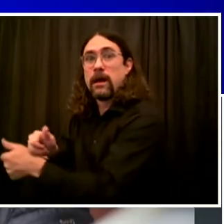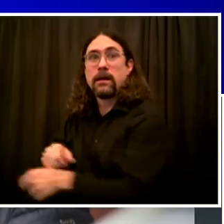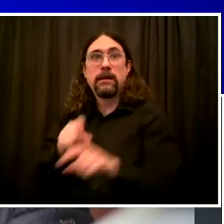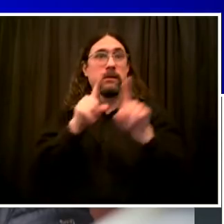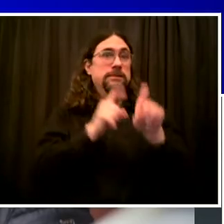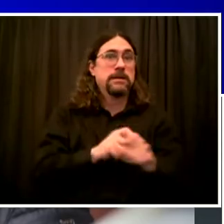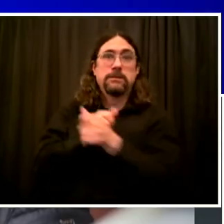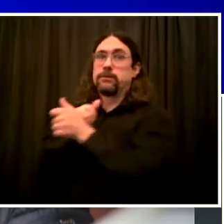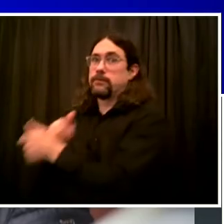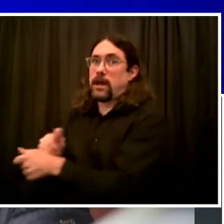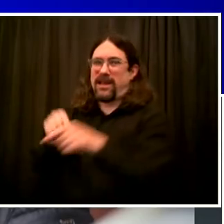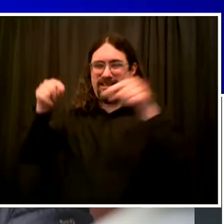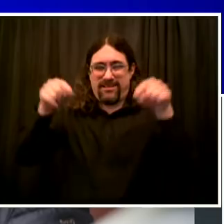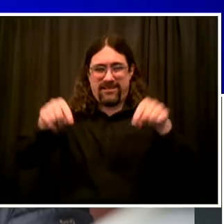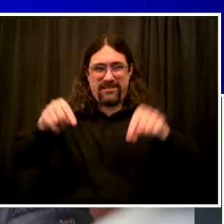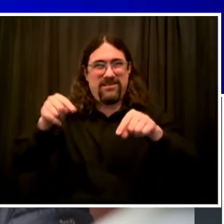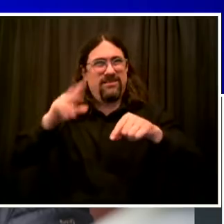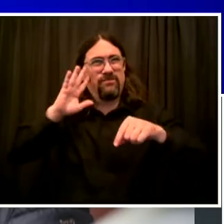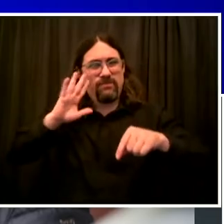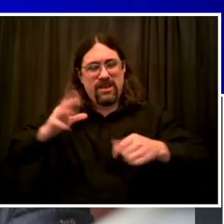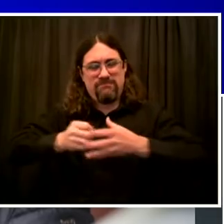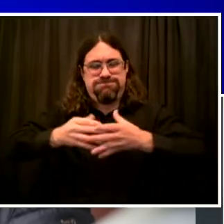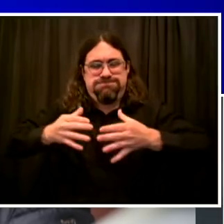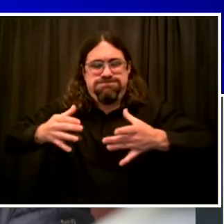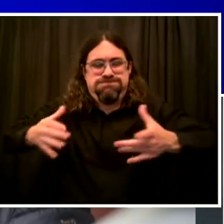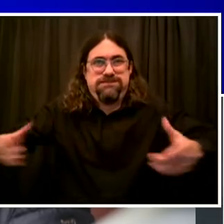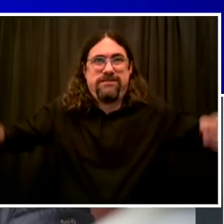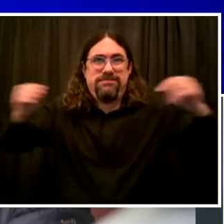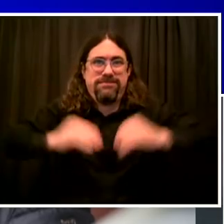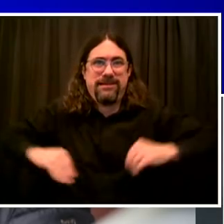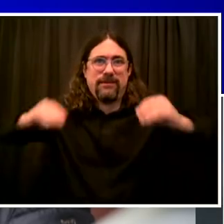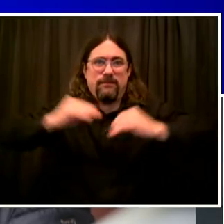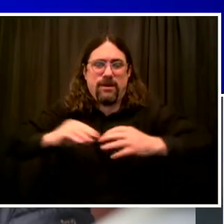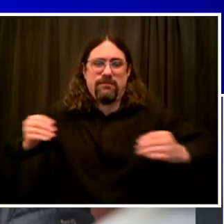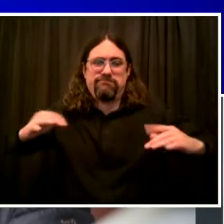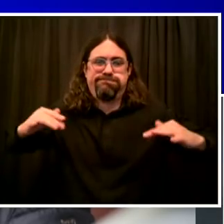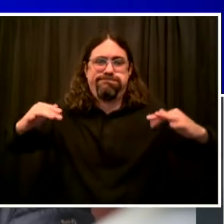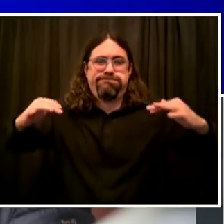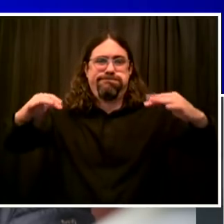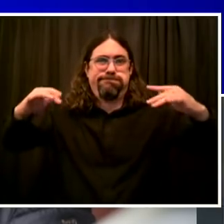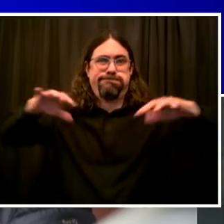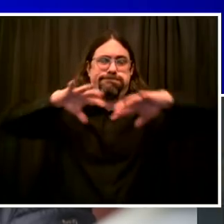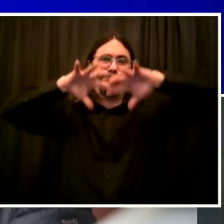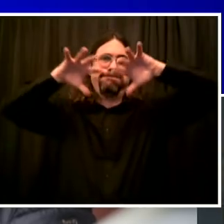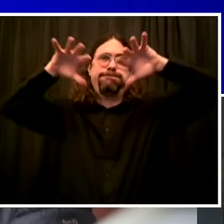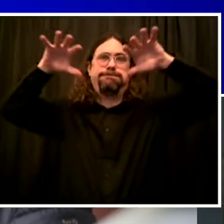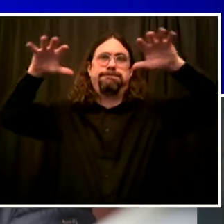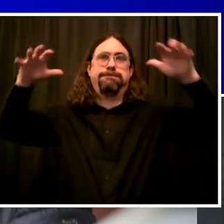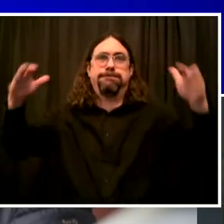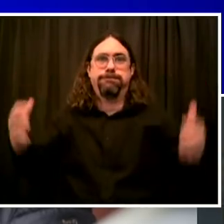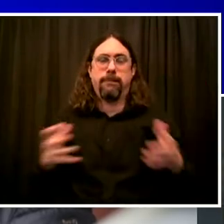MEPHSAIZTE HA T. WHATEVER THAT POINT IS TO GET TO, WE'LL KEEP BUILDING IT UTO. WE'LL GO AS HIGH